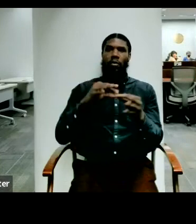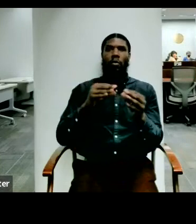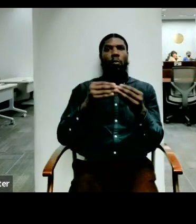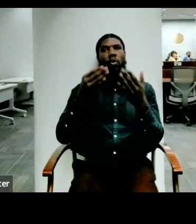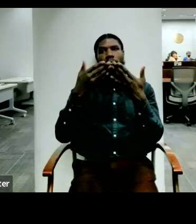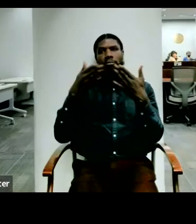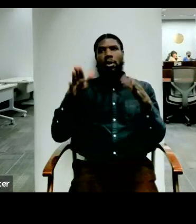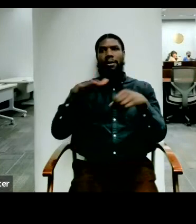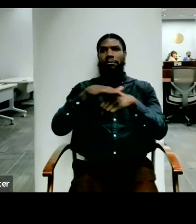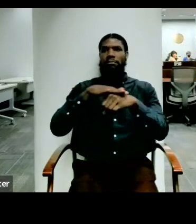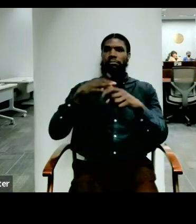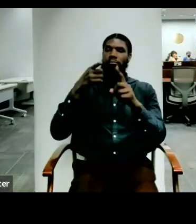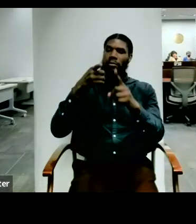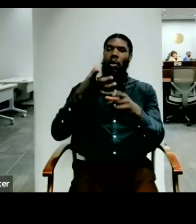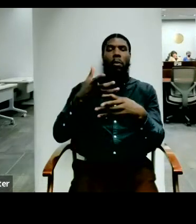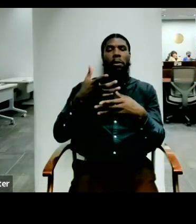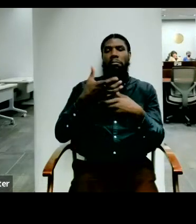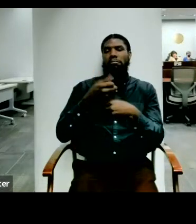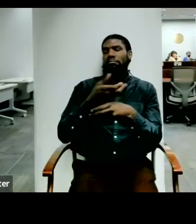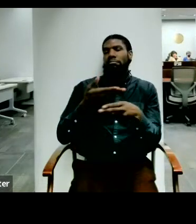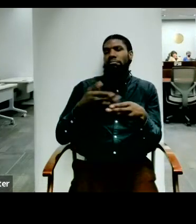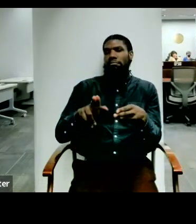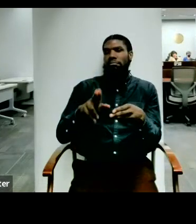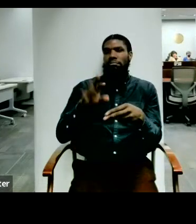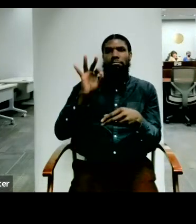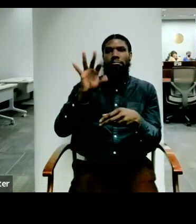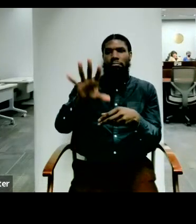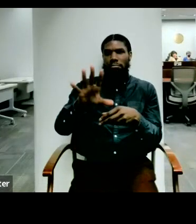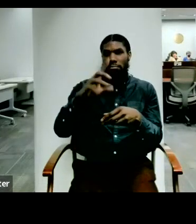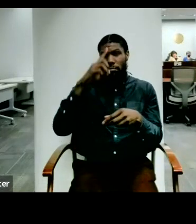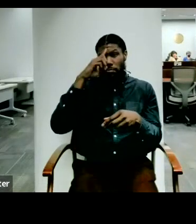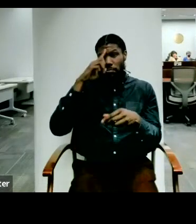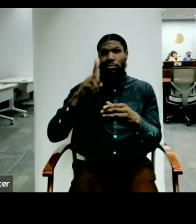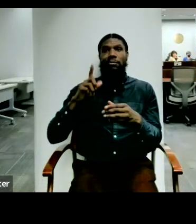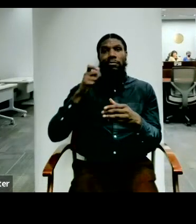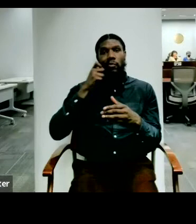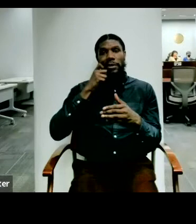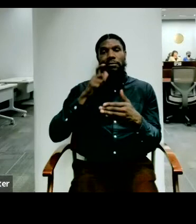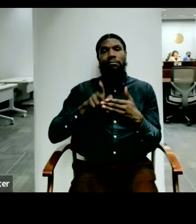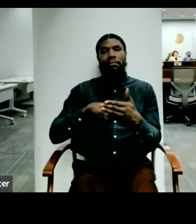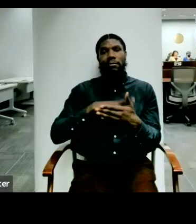like to just briefly mention that um I think religious discrimination is a great example of